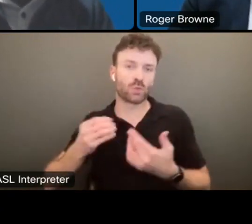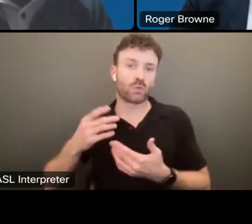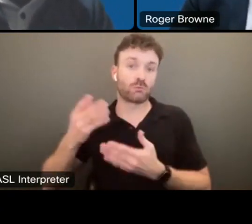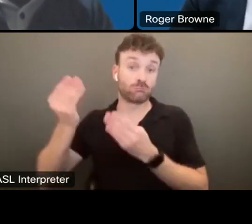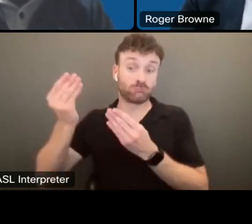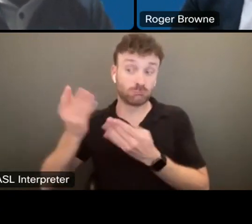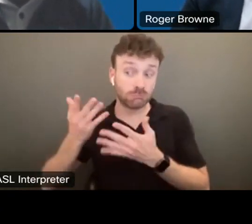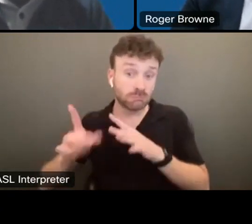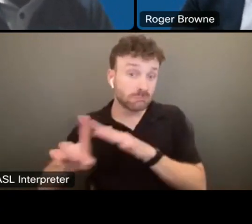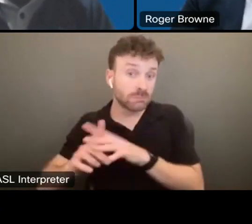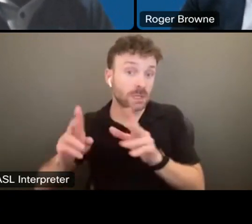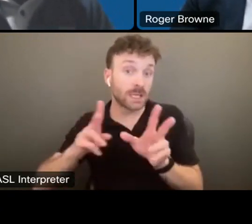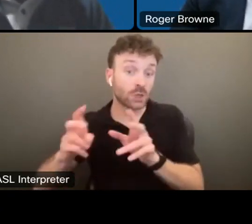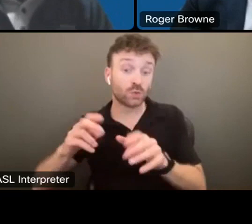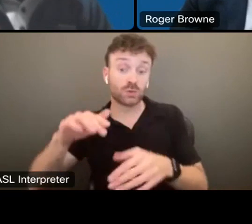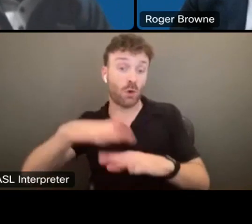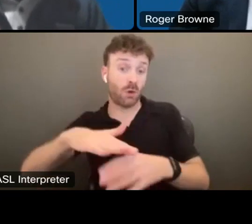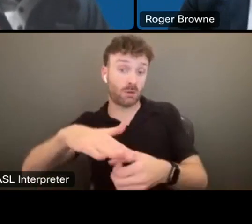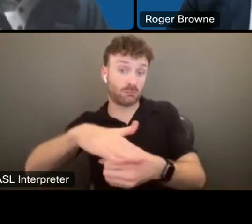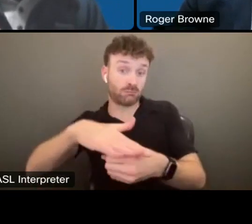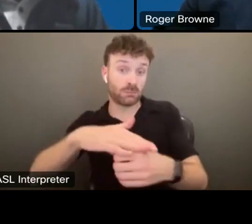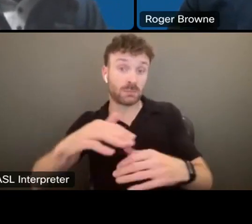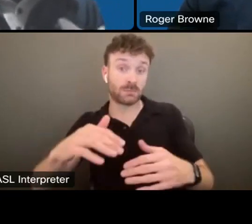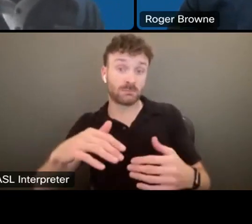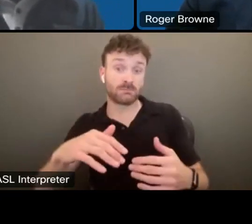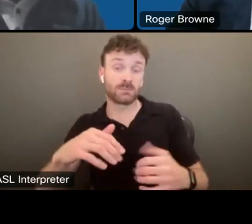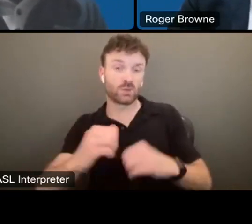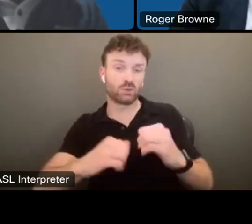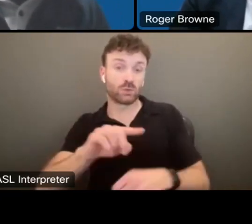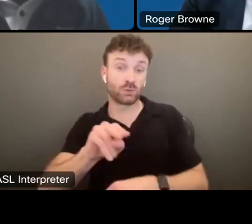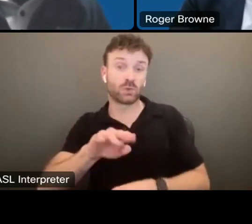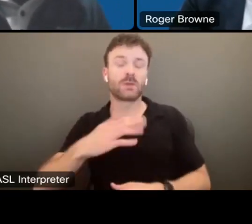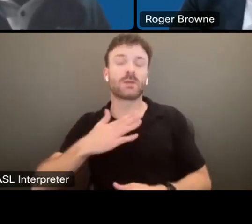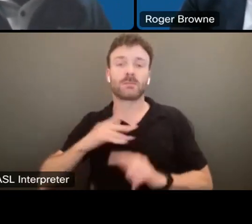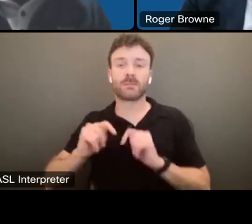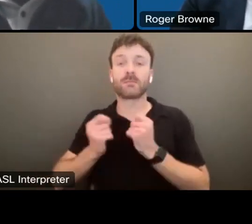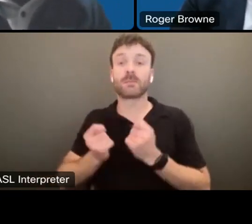that are happening on those sites, my team will do their best to try and solve those